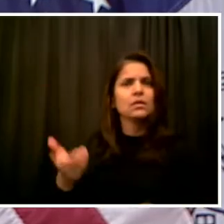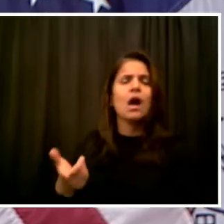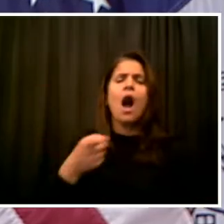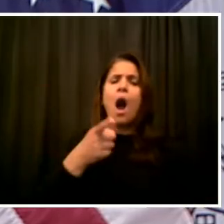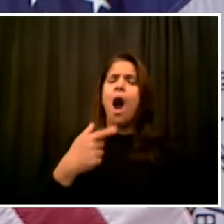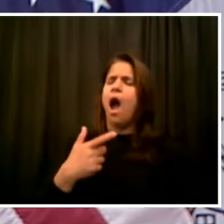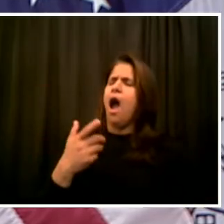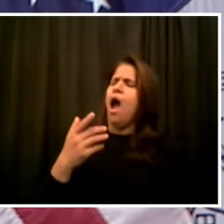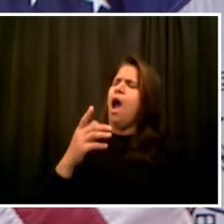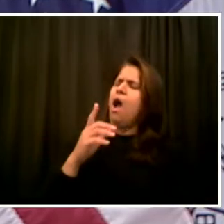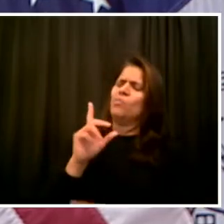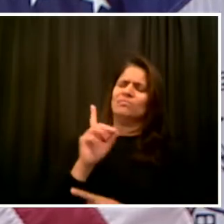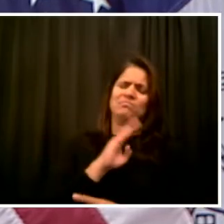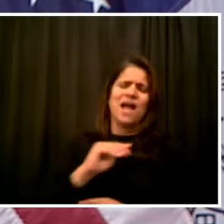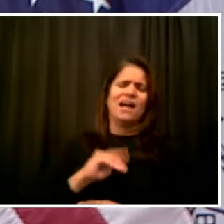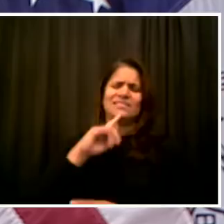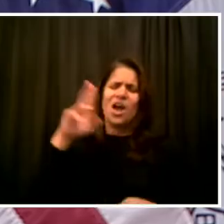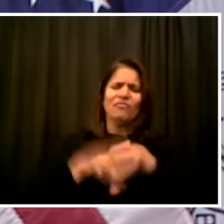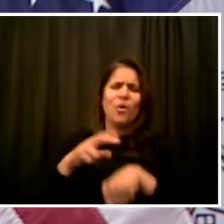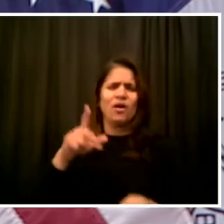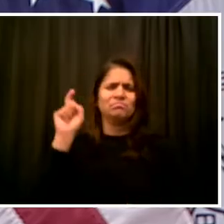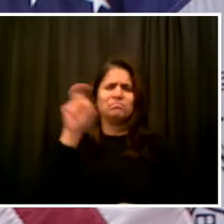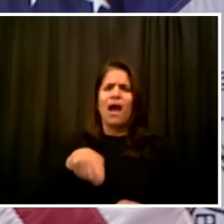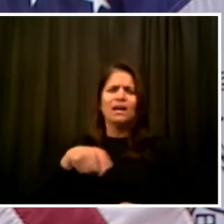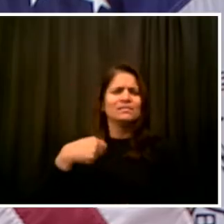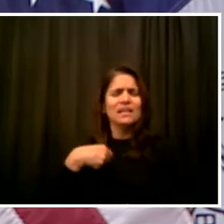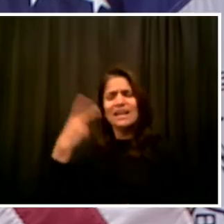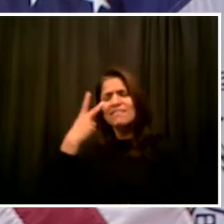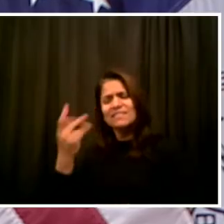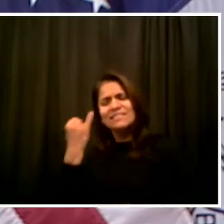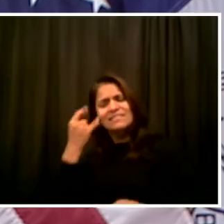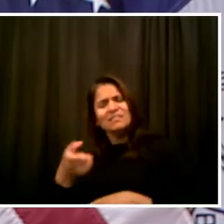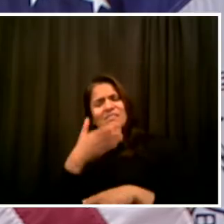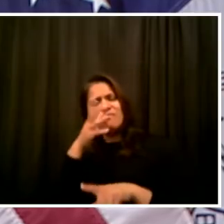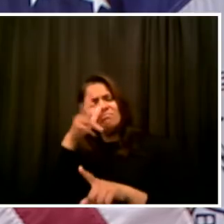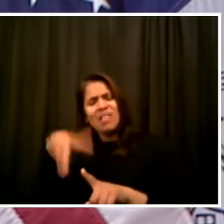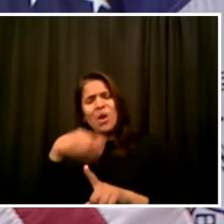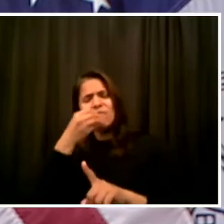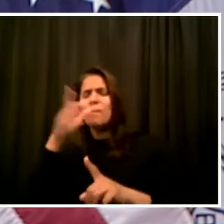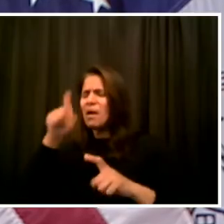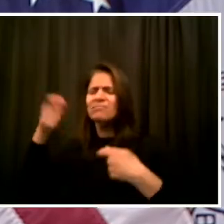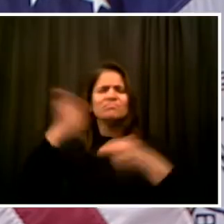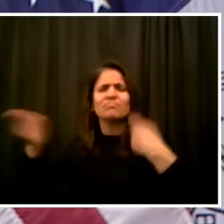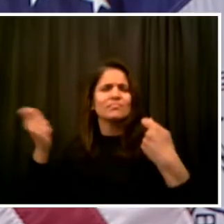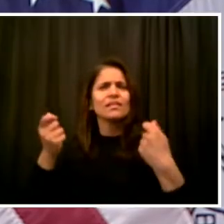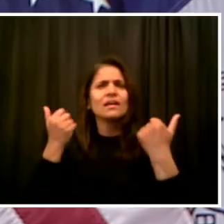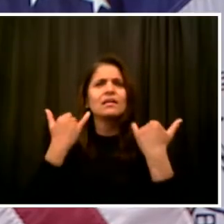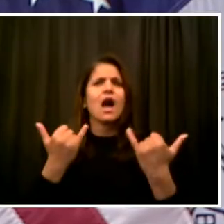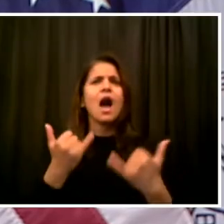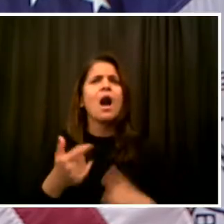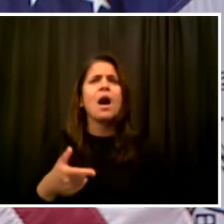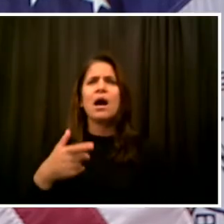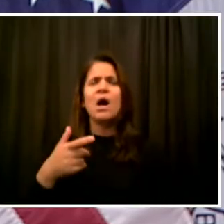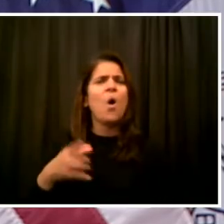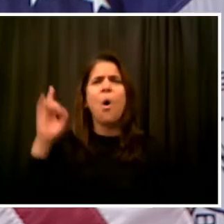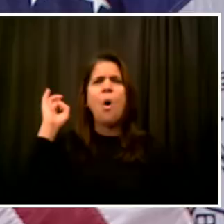WE NEVER WANT TO SEE ANYONE IN NEED GET THIS ANYTHING BUT THE BEST FOOD AVAILABLE. CERTAINLY NEVER ACCEPTABLE FOR